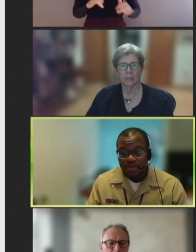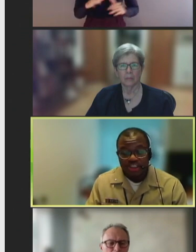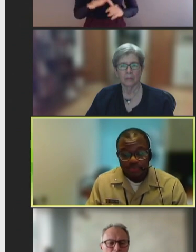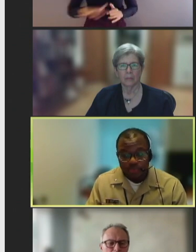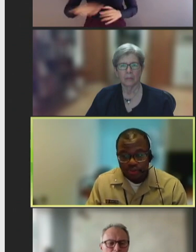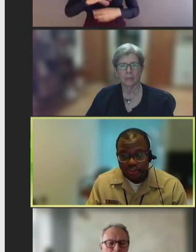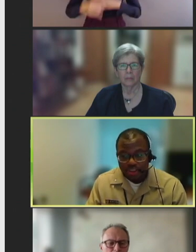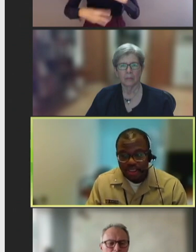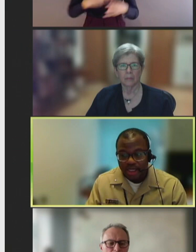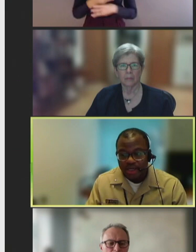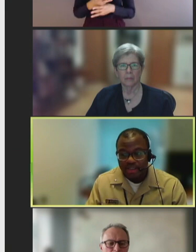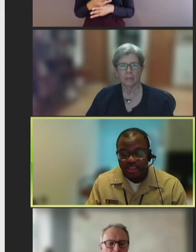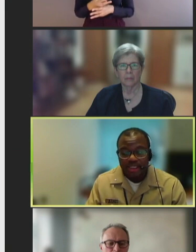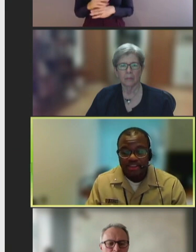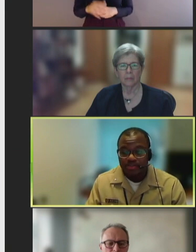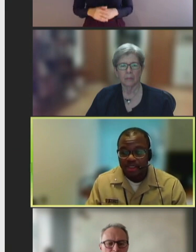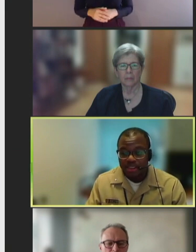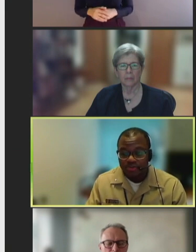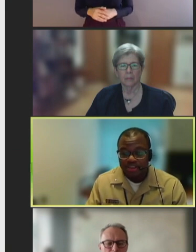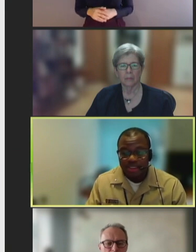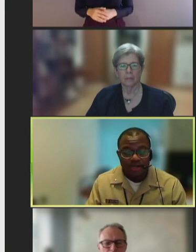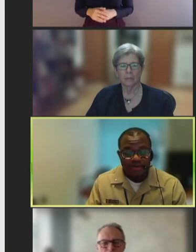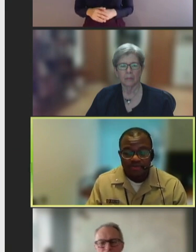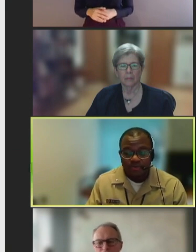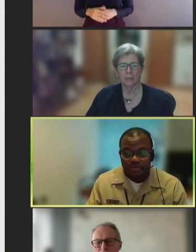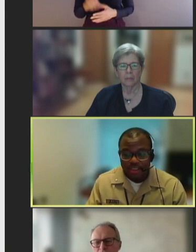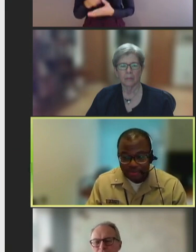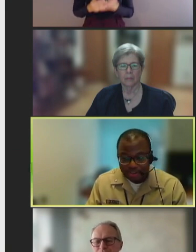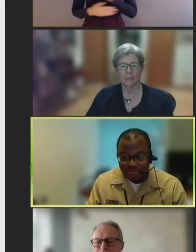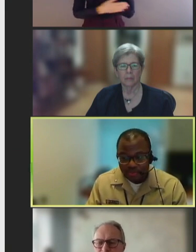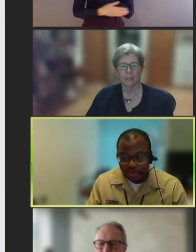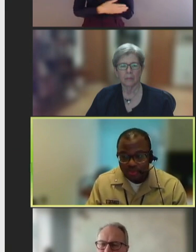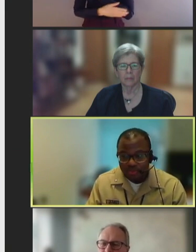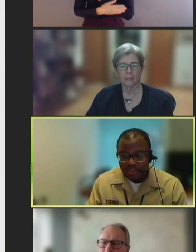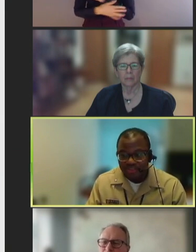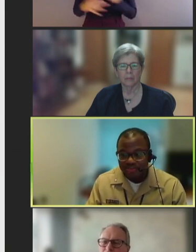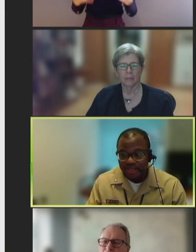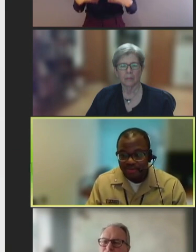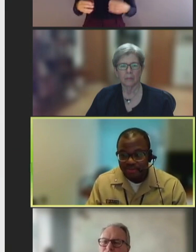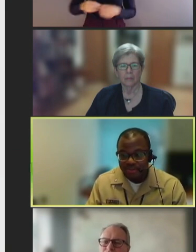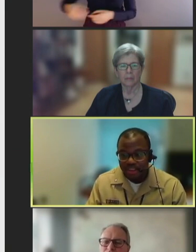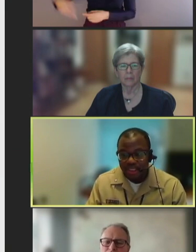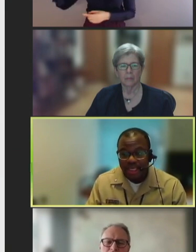disproportionately high in some countries and area of the -- areas of the world relative to others